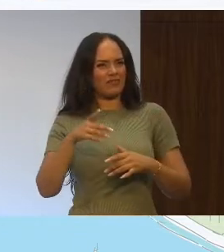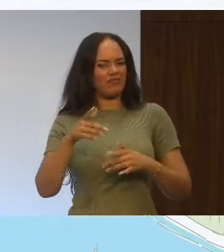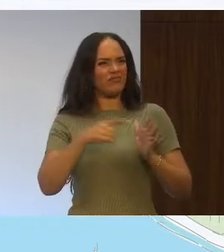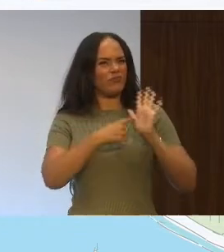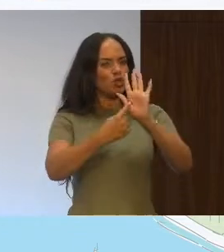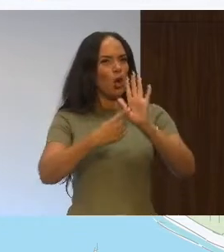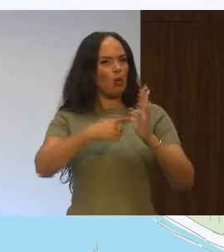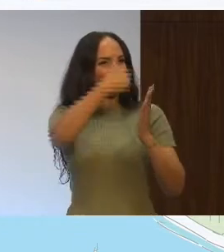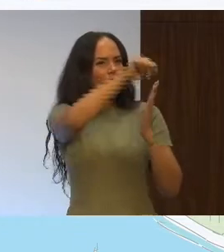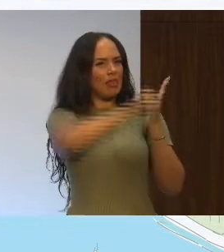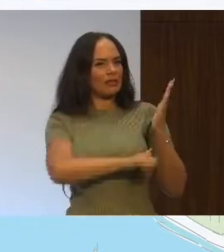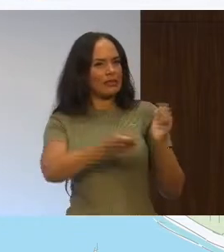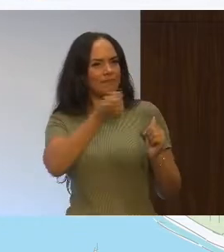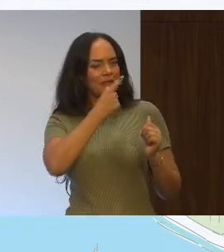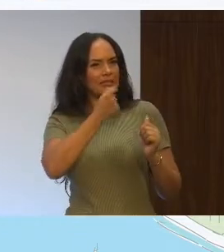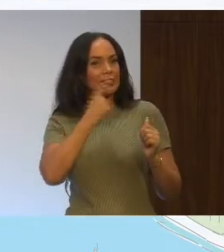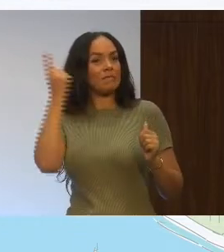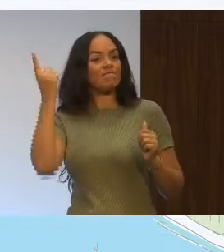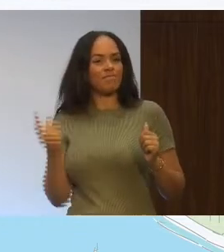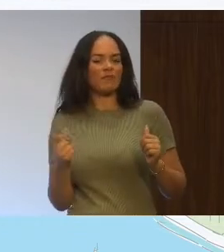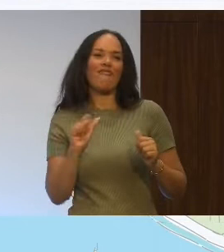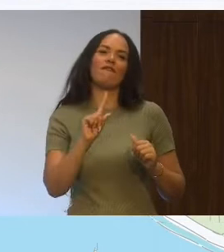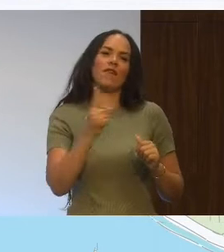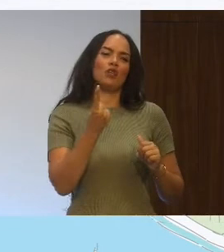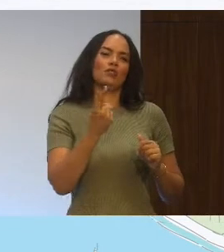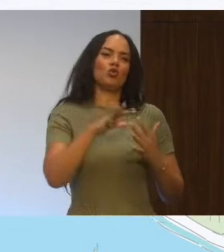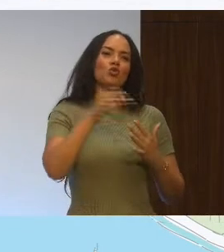and Flunarizine could probably be the first choice.